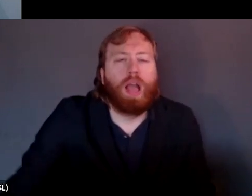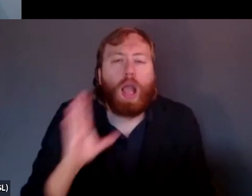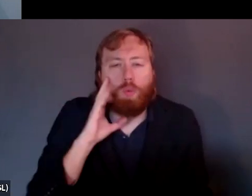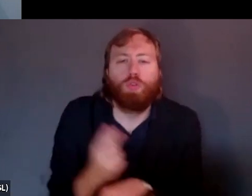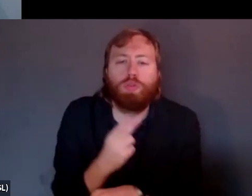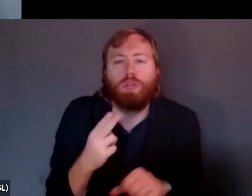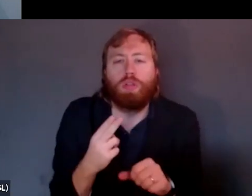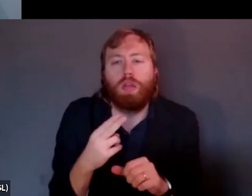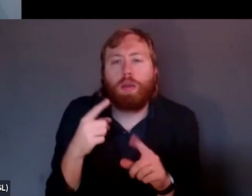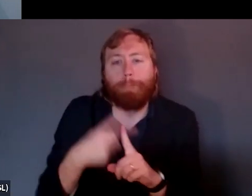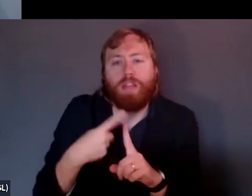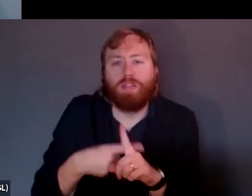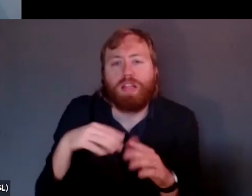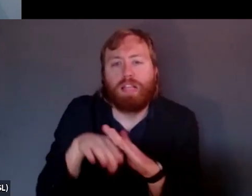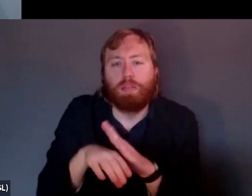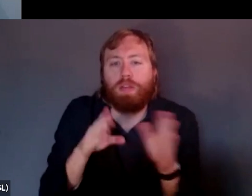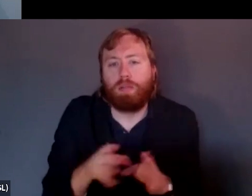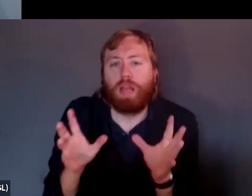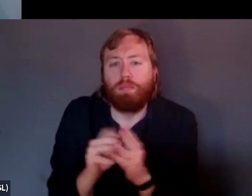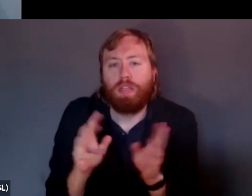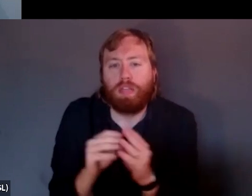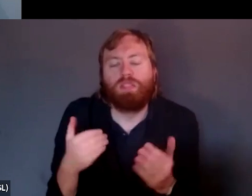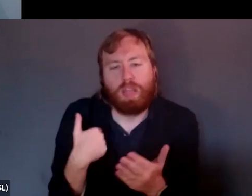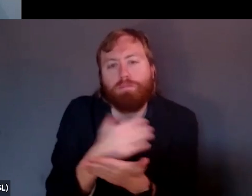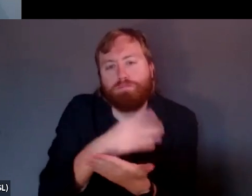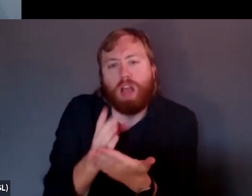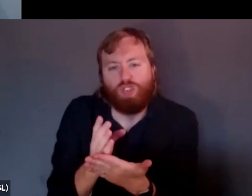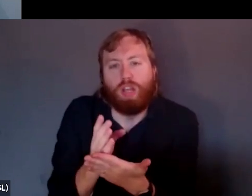There's some budget built into the sprint, some hour budget or whatever